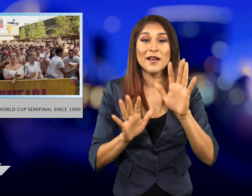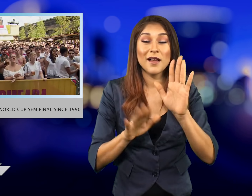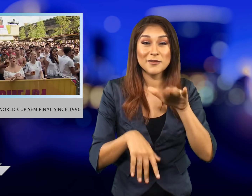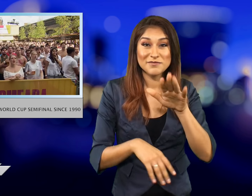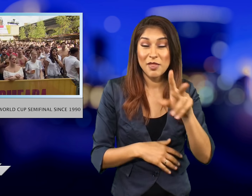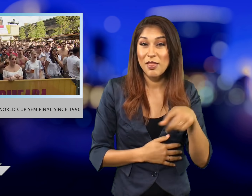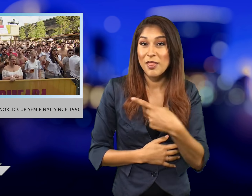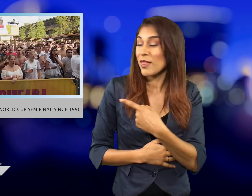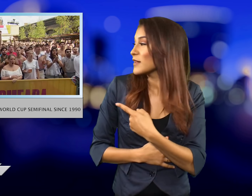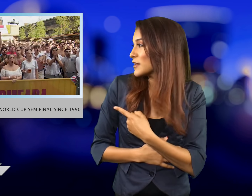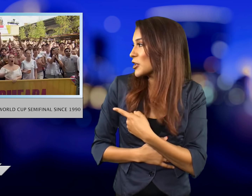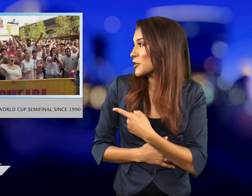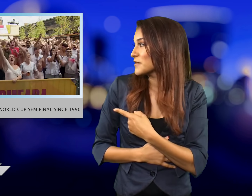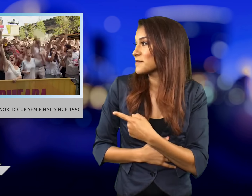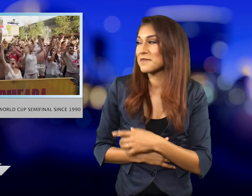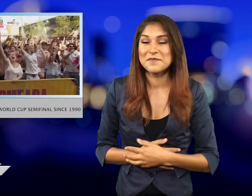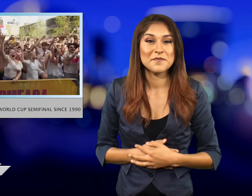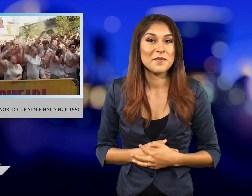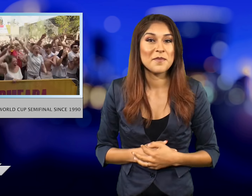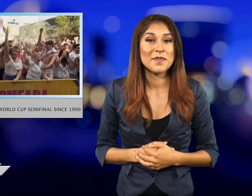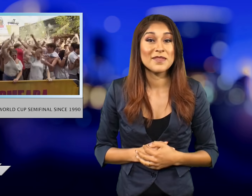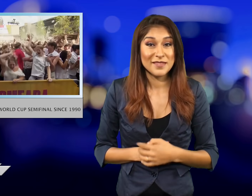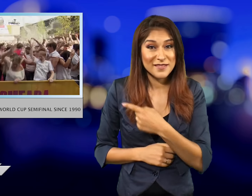Take a look at this.